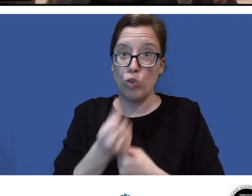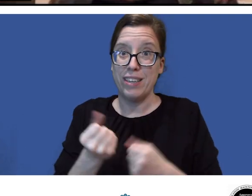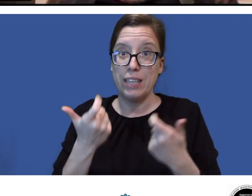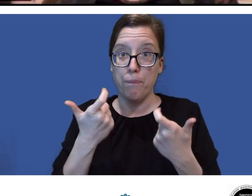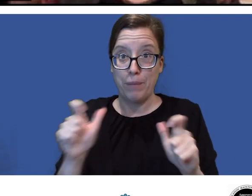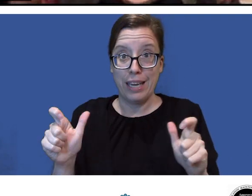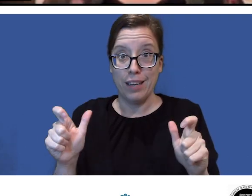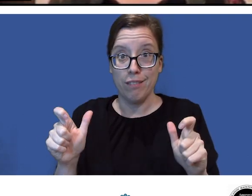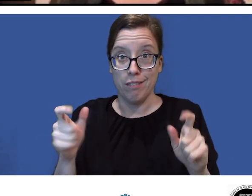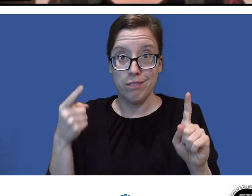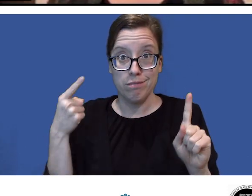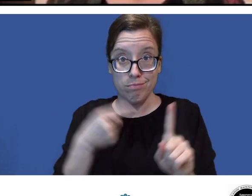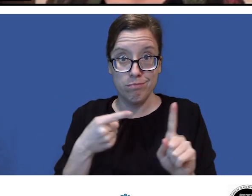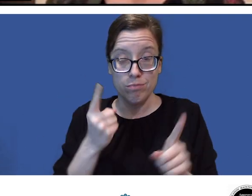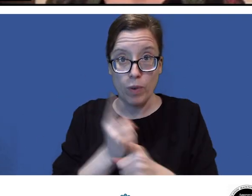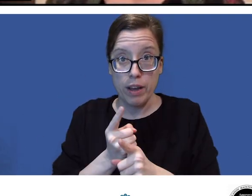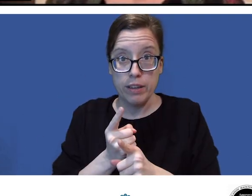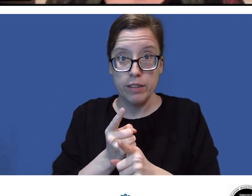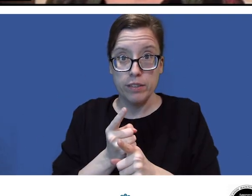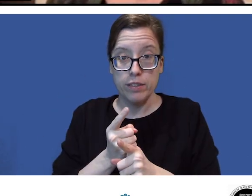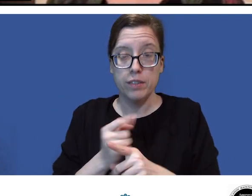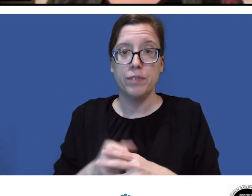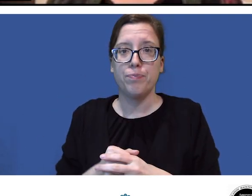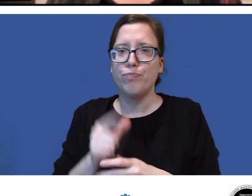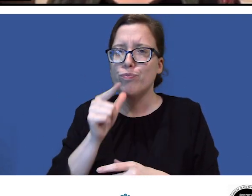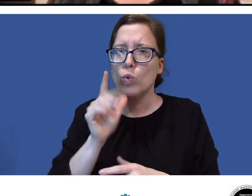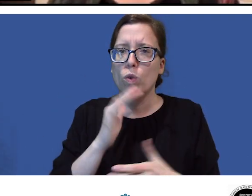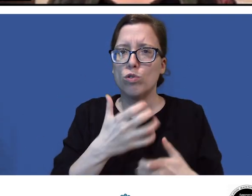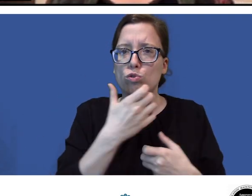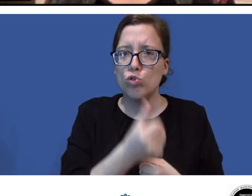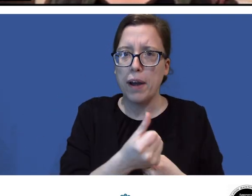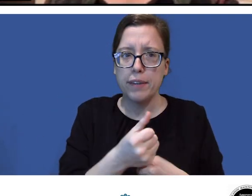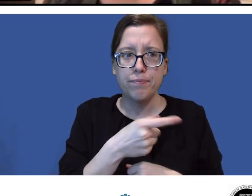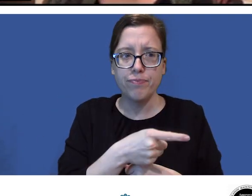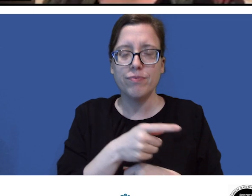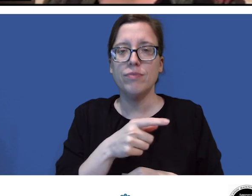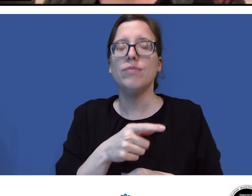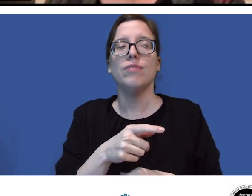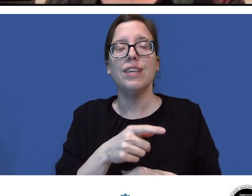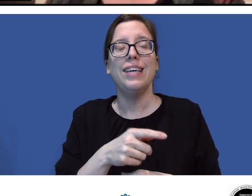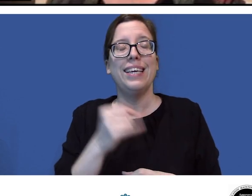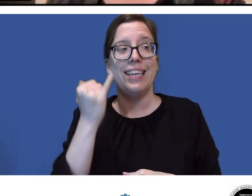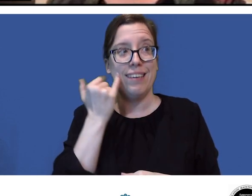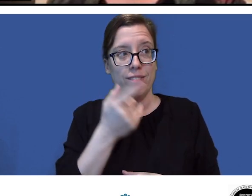You're going to trust people who respect you. So I hope if nothing else tonight, folks–